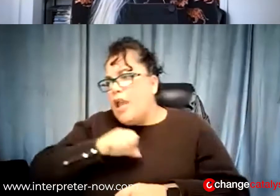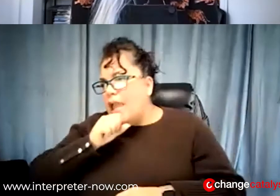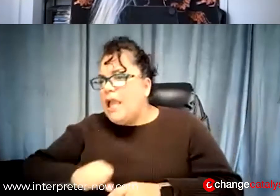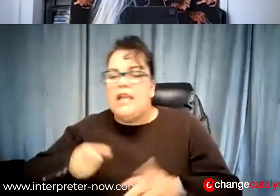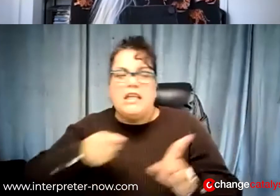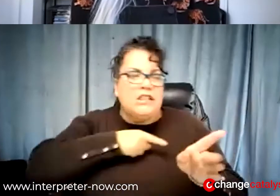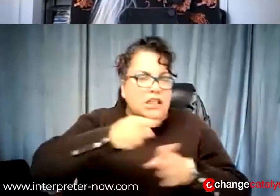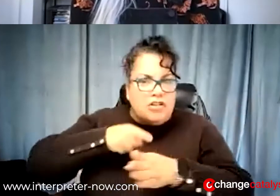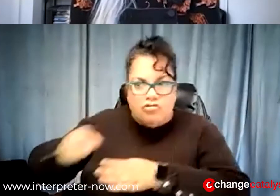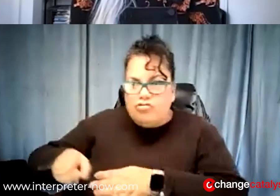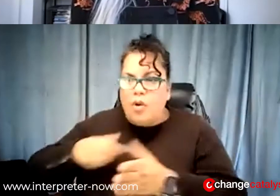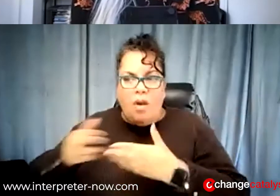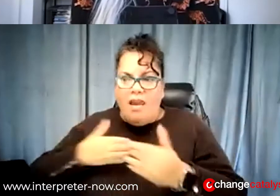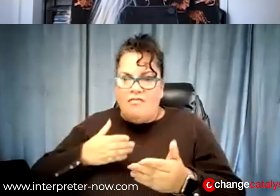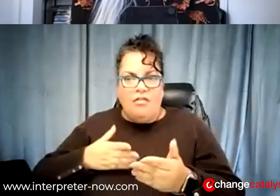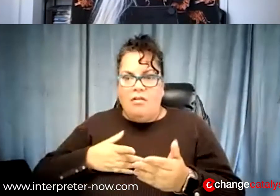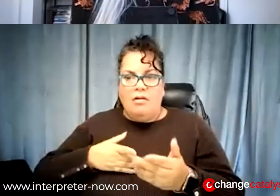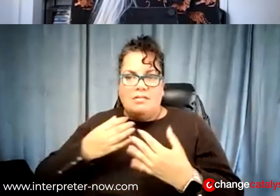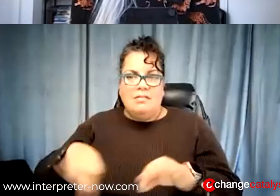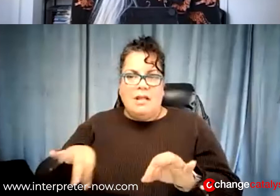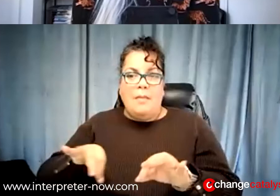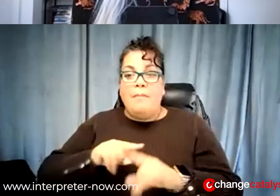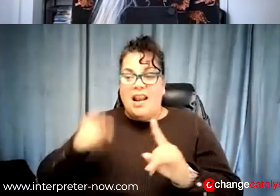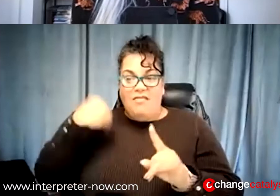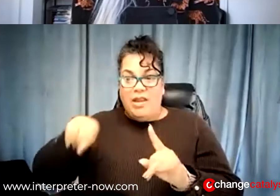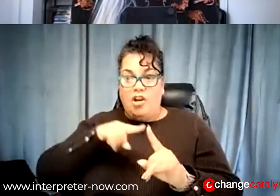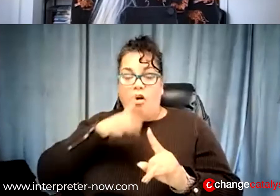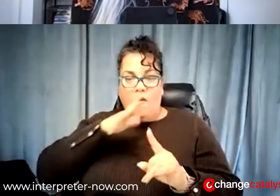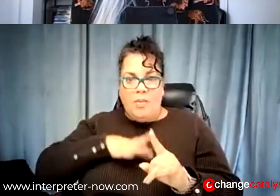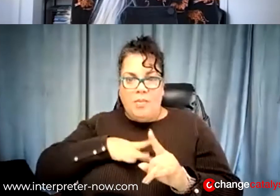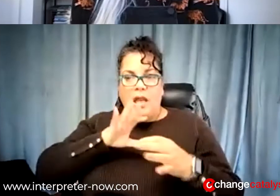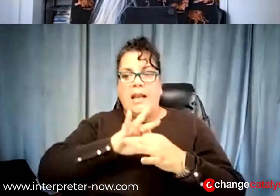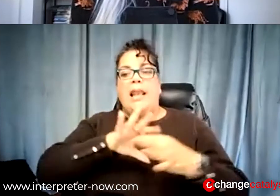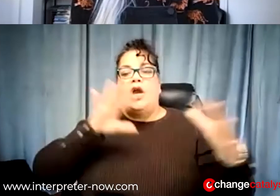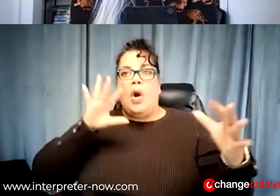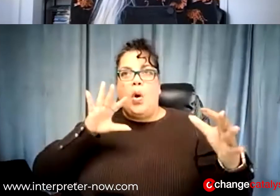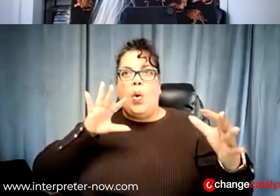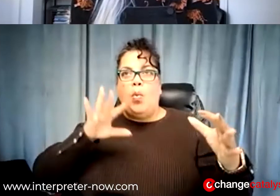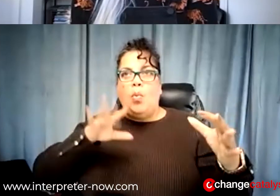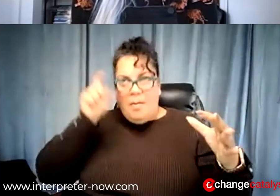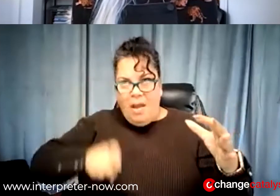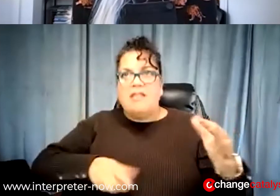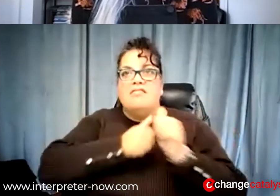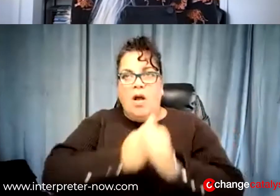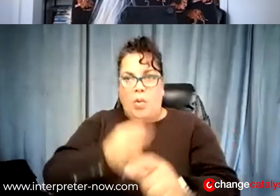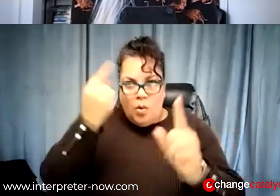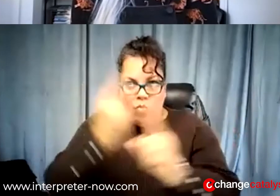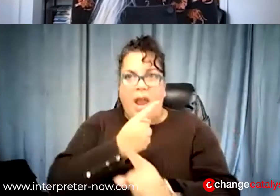If we all could let go of this myth of one right path and follow our path, I truly believed